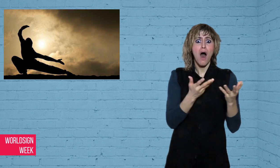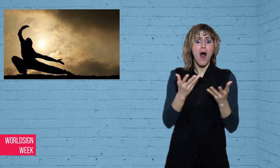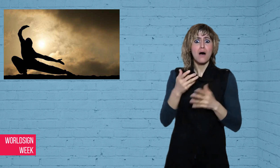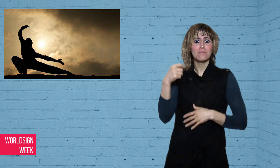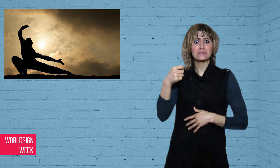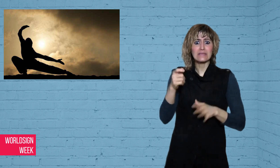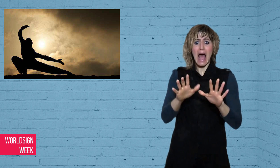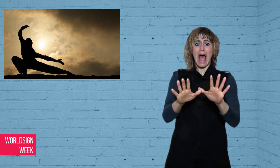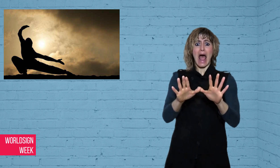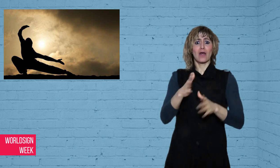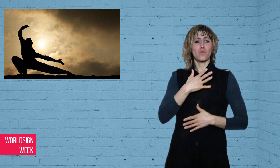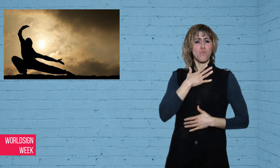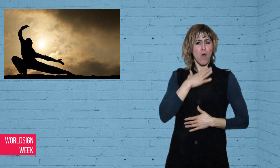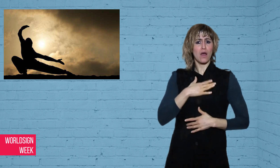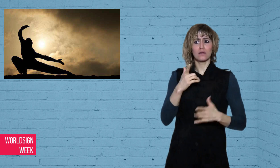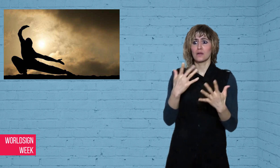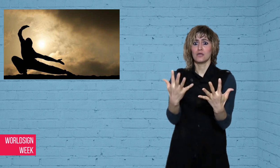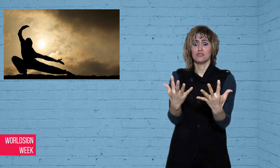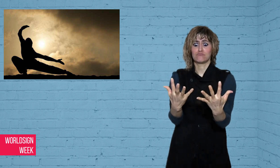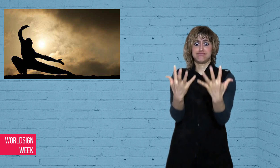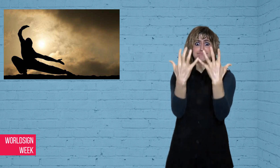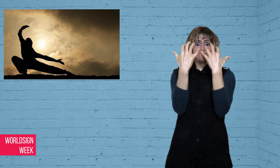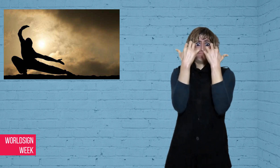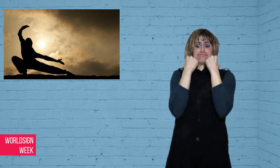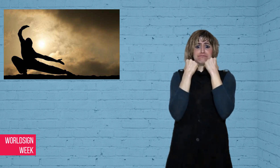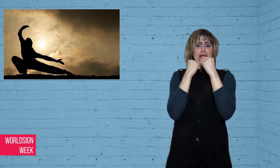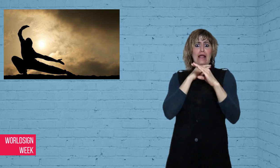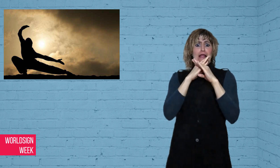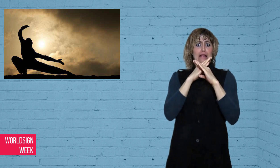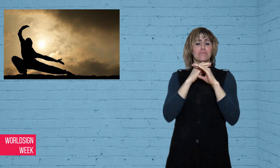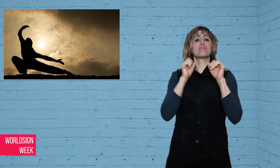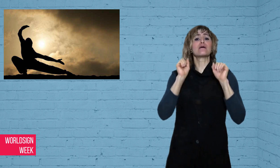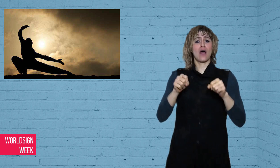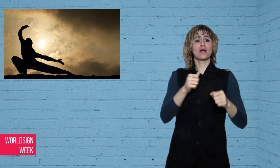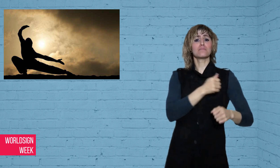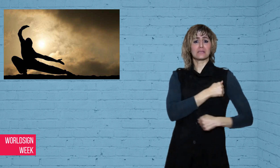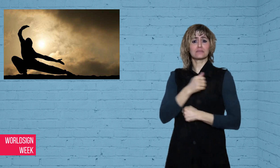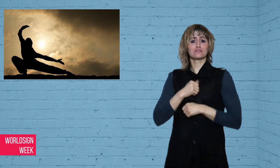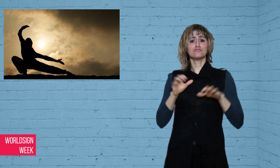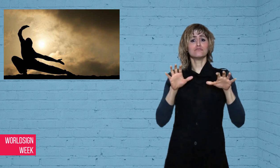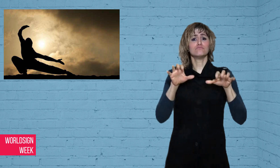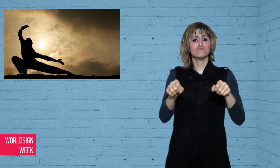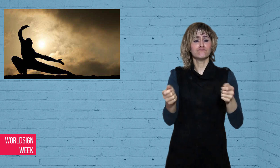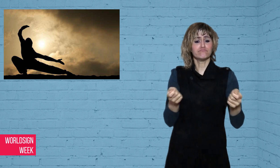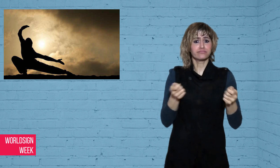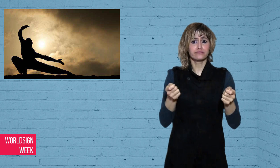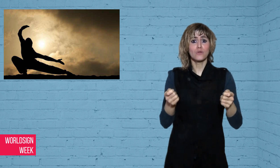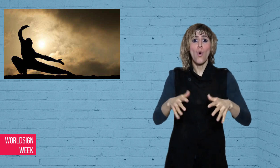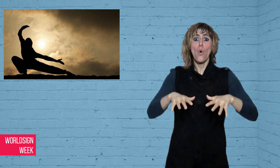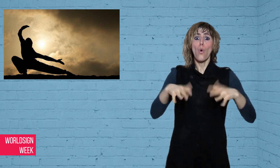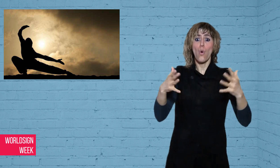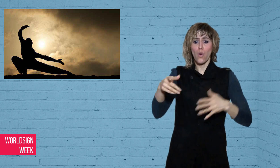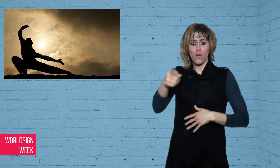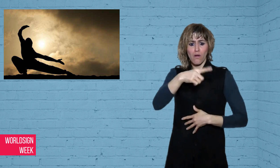when they need to stop an invasion or